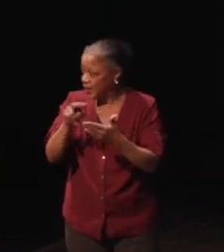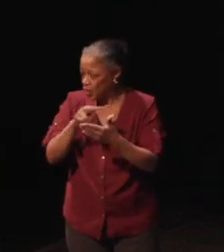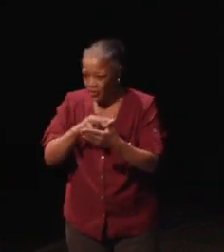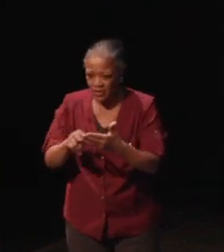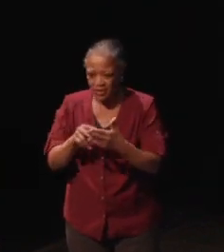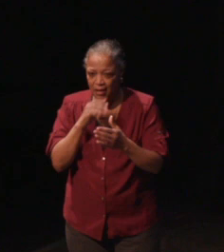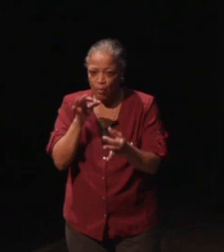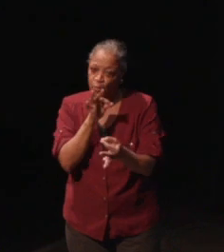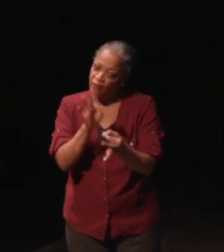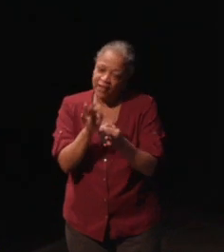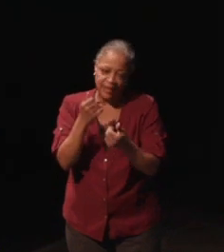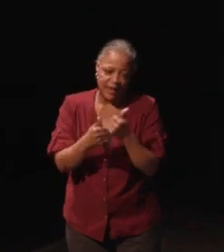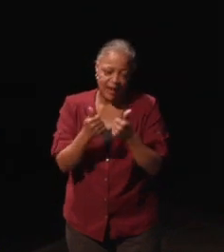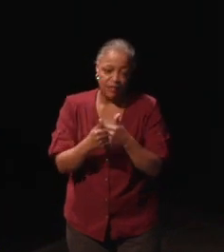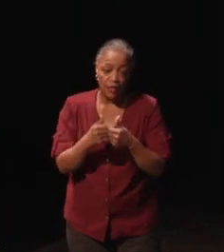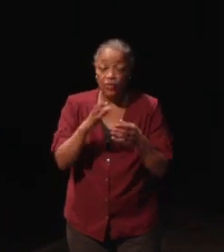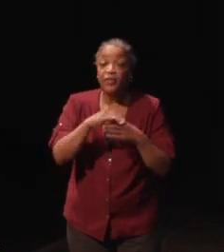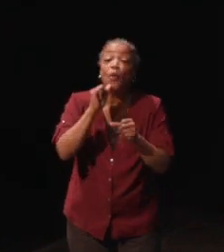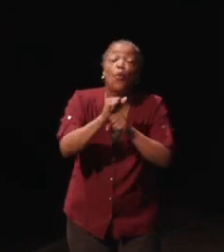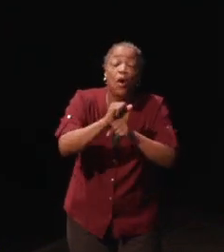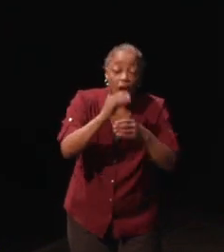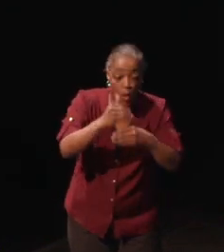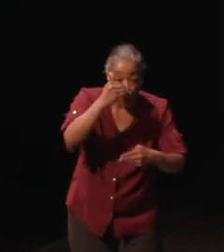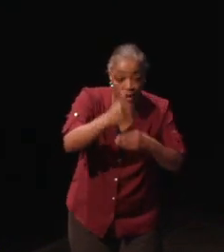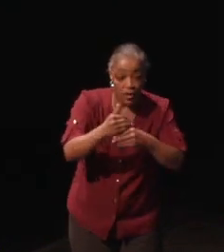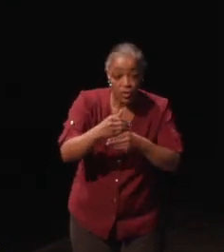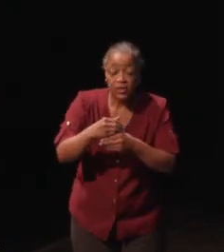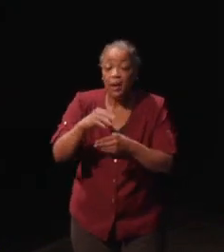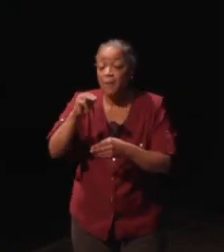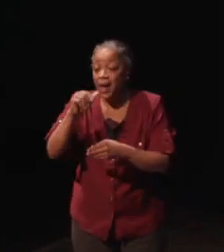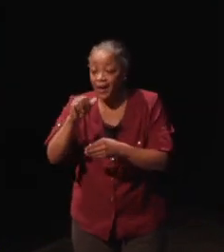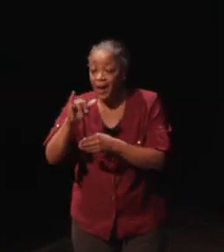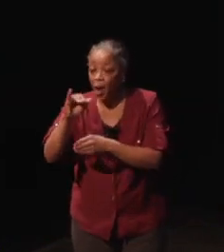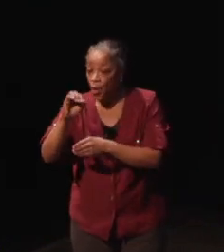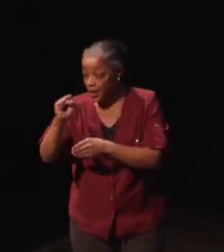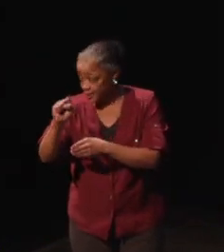Linux, Windows, Mac, iOS has VoiceOver, Android has TalkBack